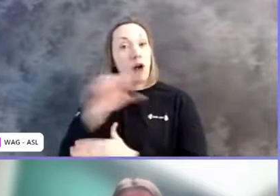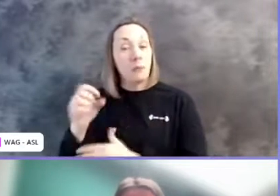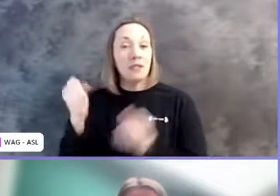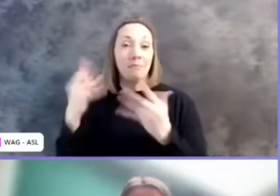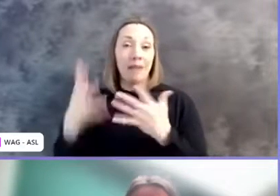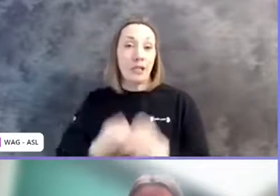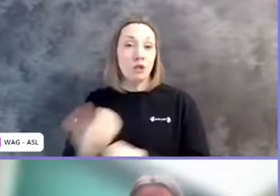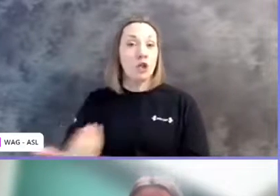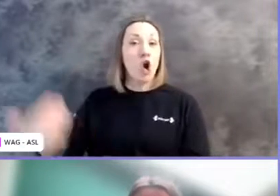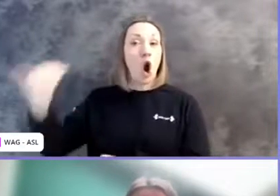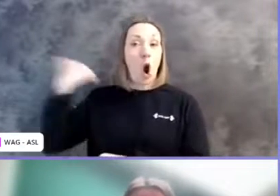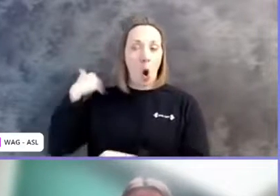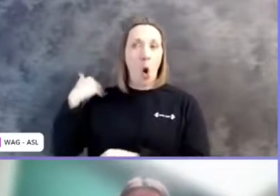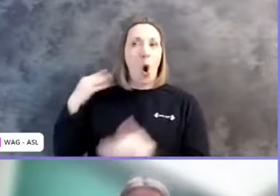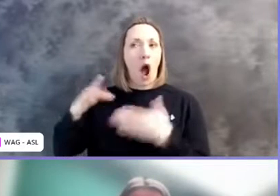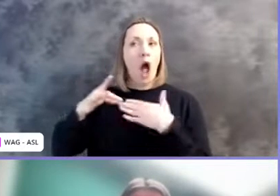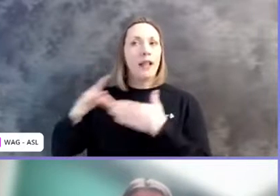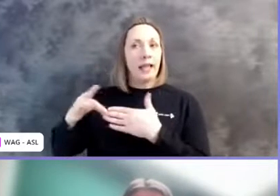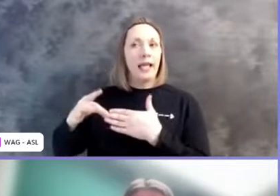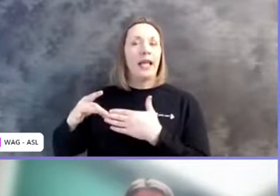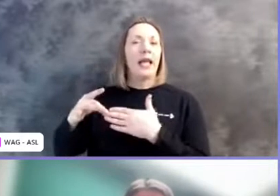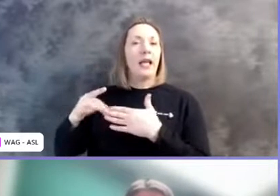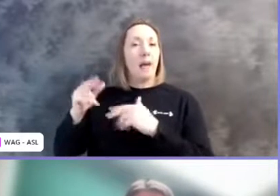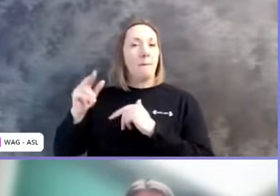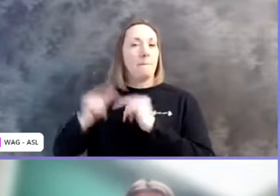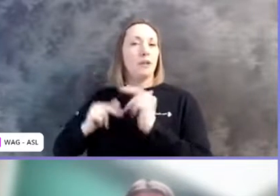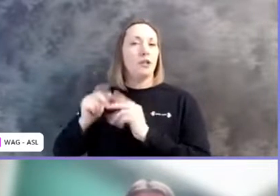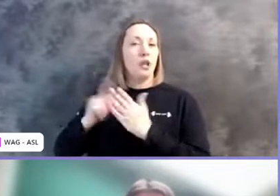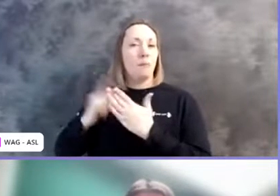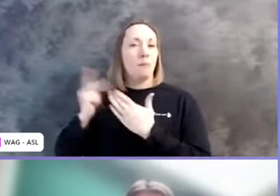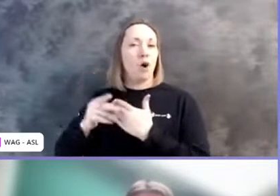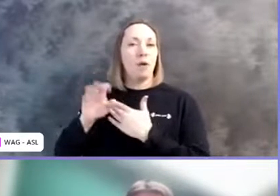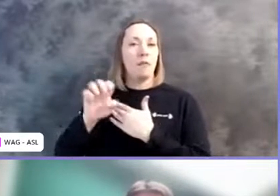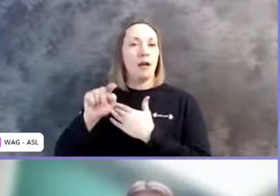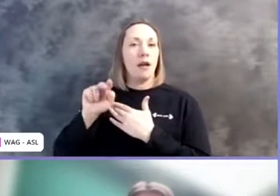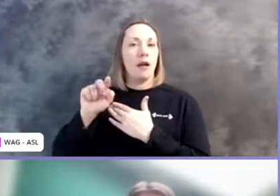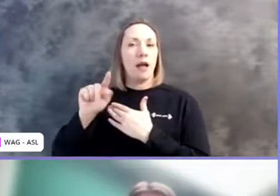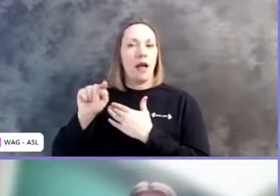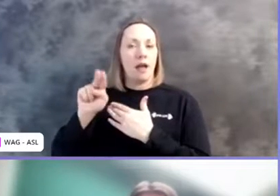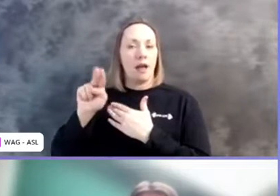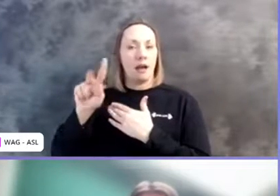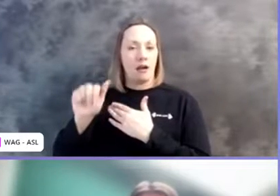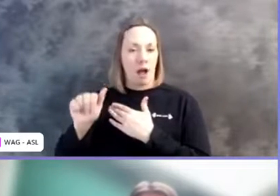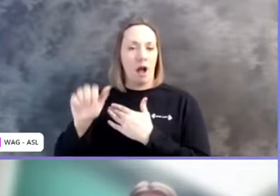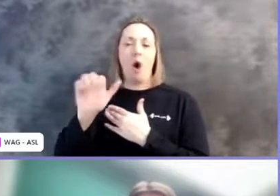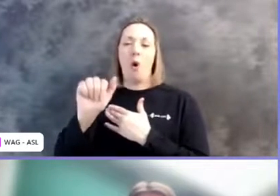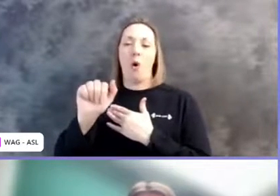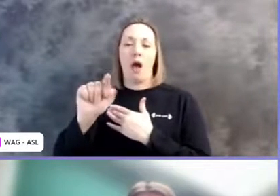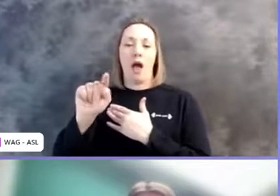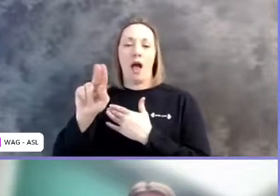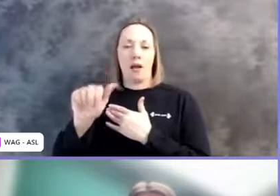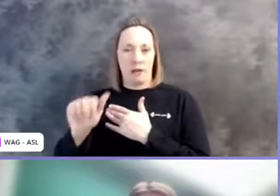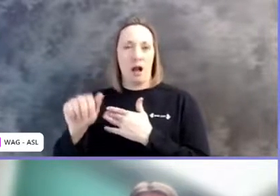I build and accessibility programs strategies for companies, and many years ago I was taught to spearhead and leading